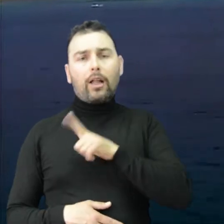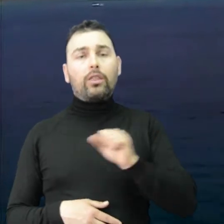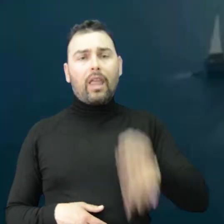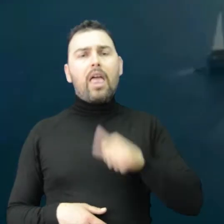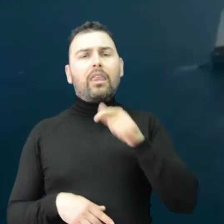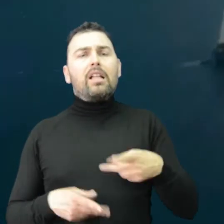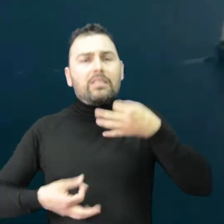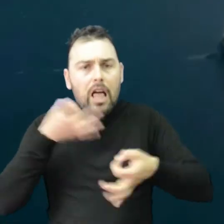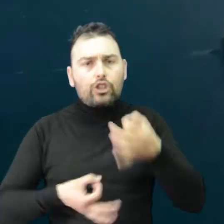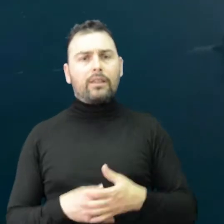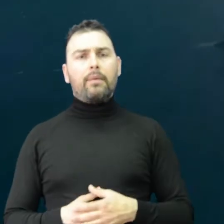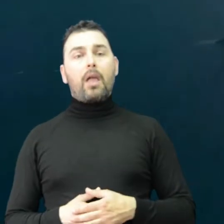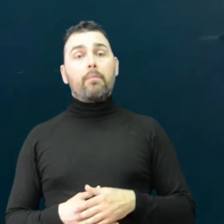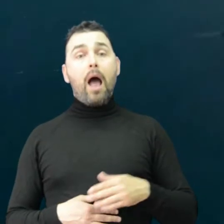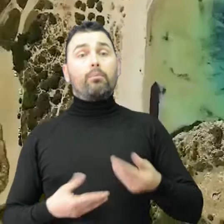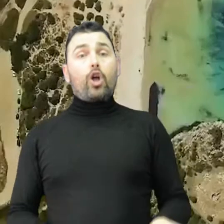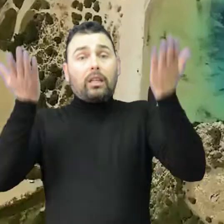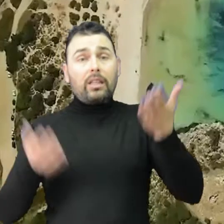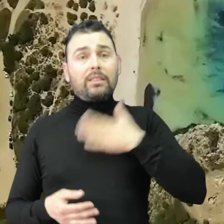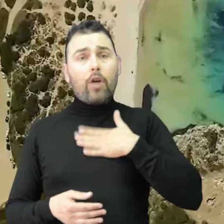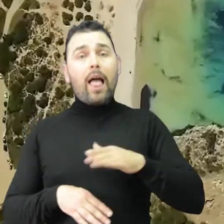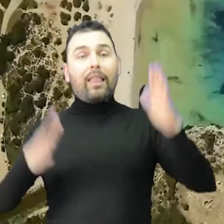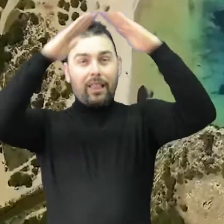small vintages wonderful and rare